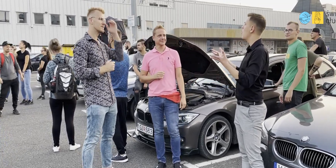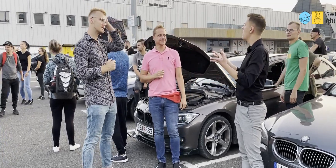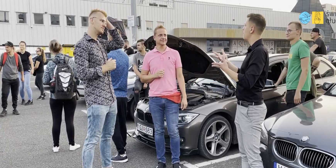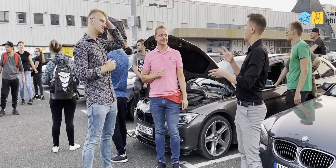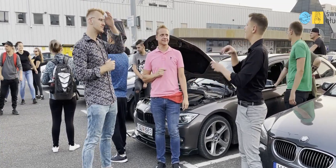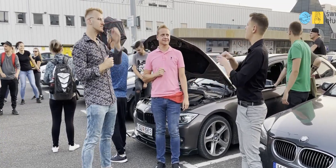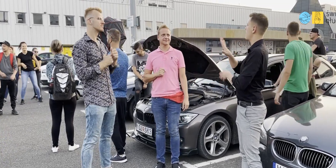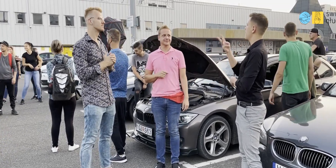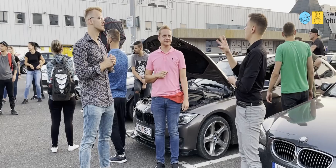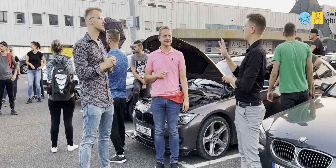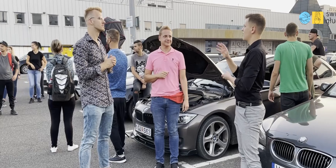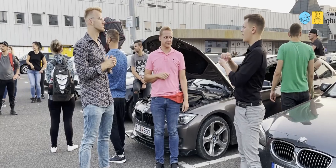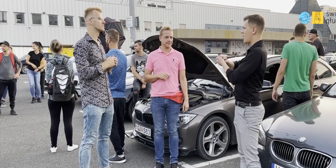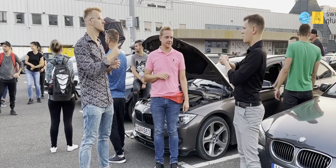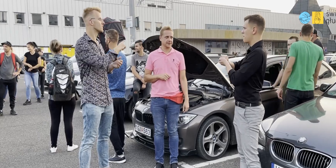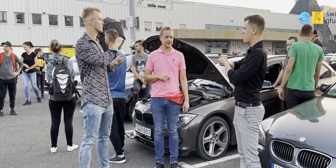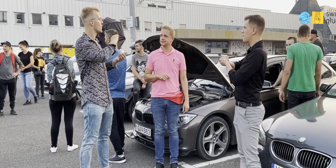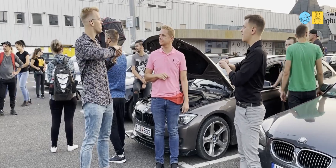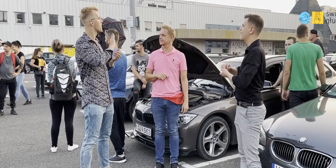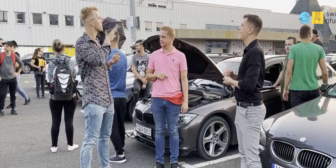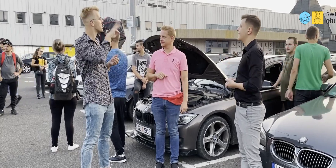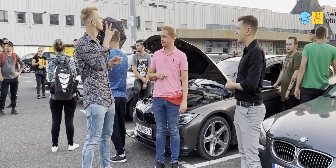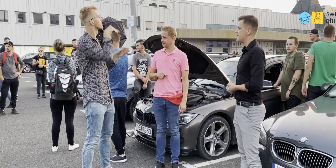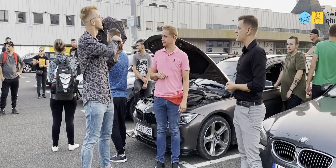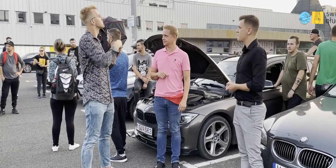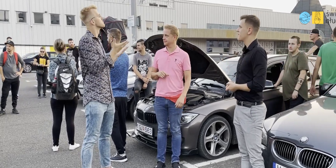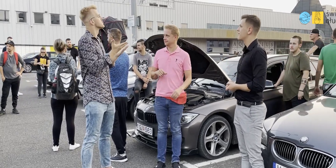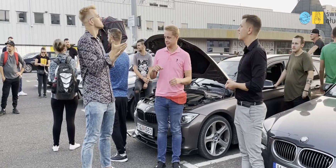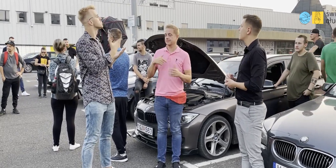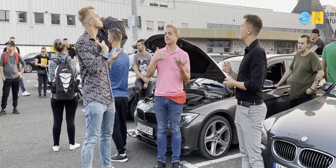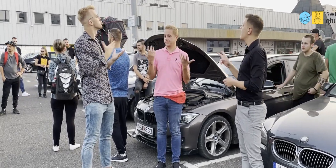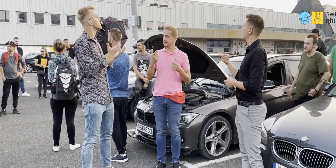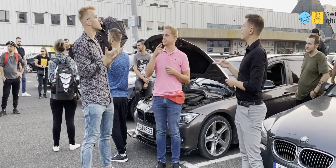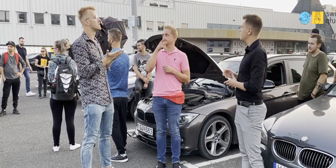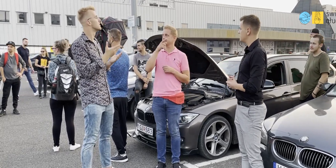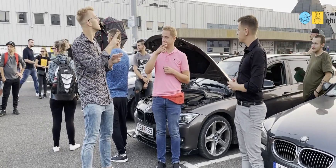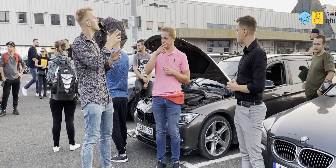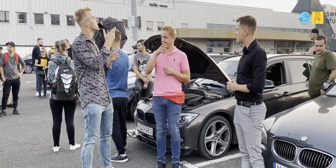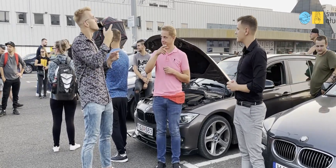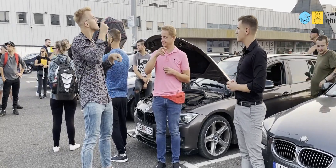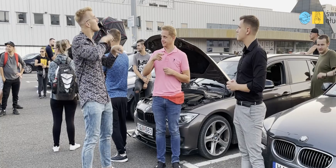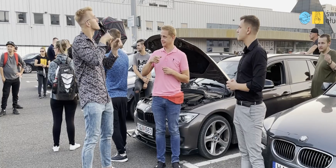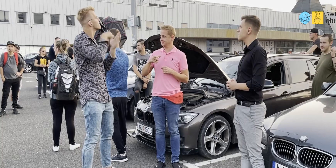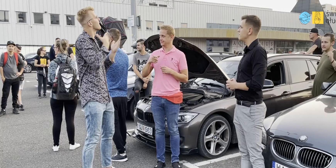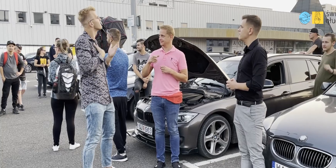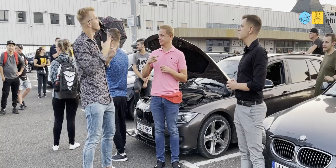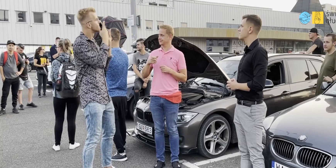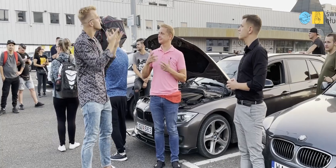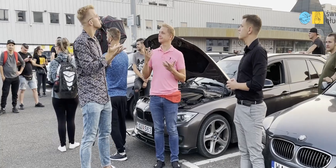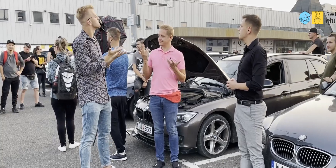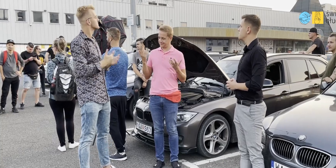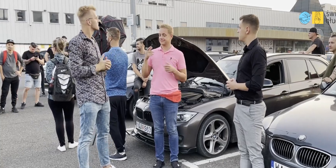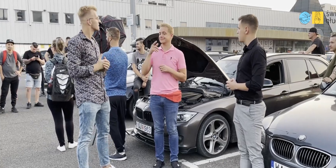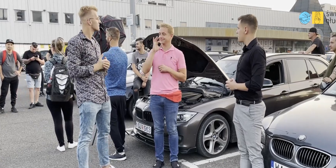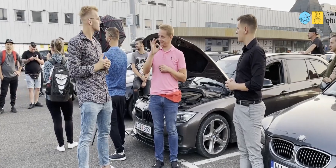Since when have you been a member of the club and why?